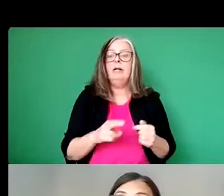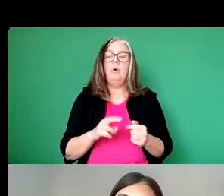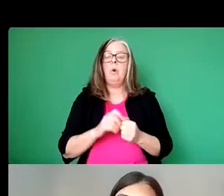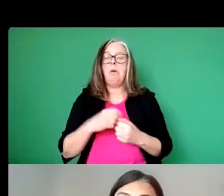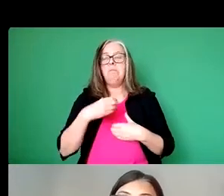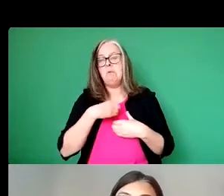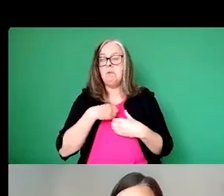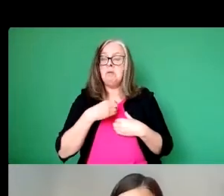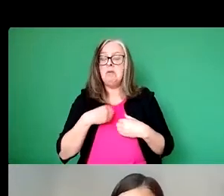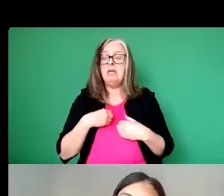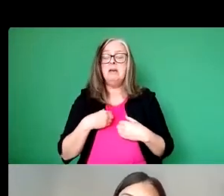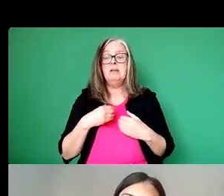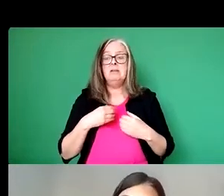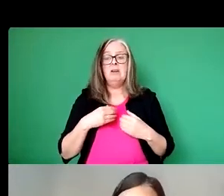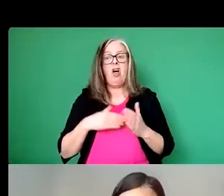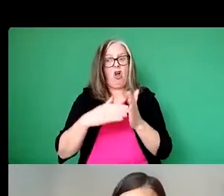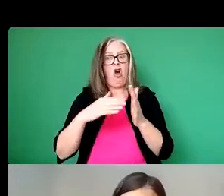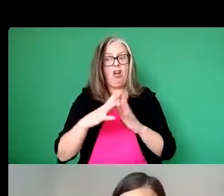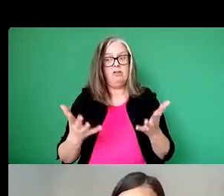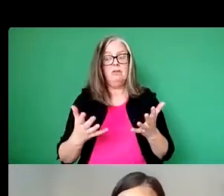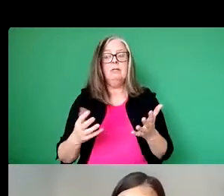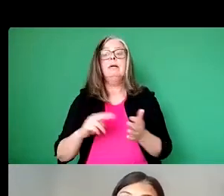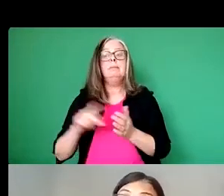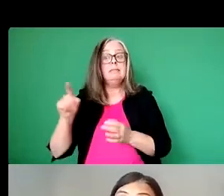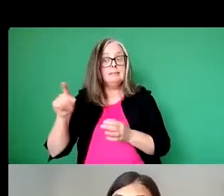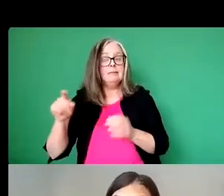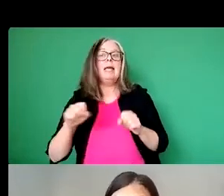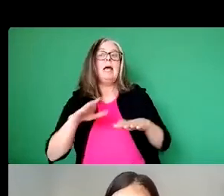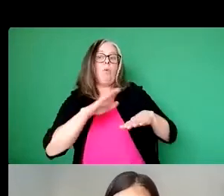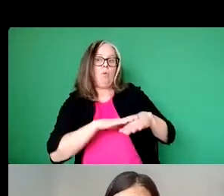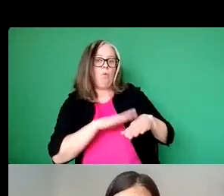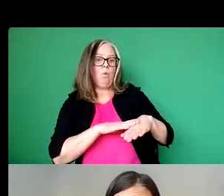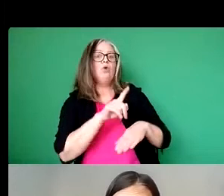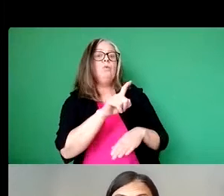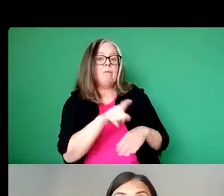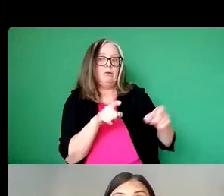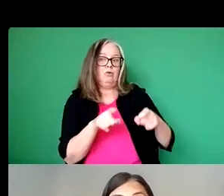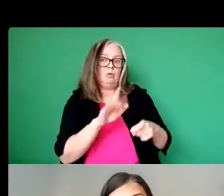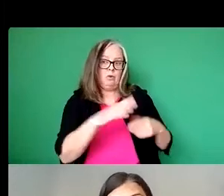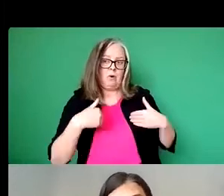service providers may provide a warning to the handler to control the animal and if the service